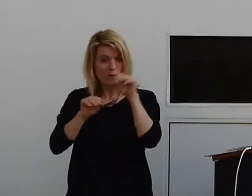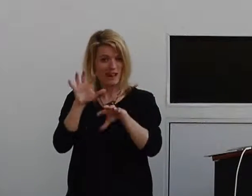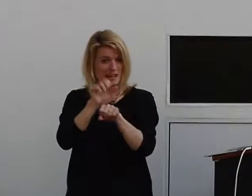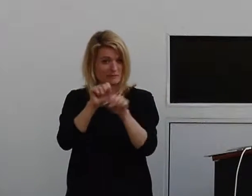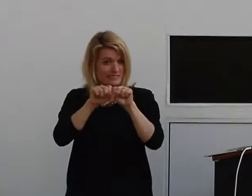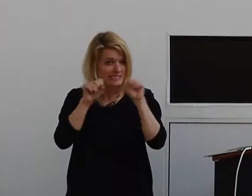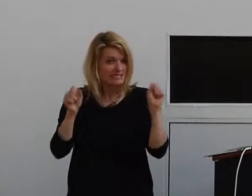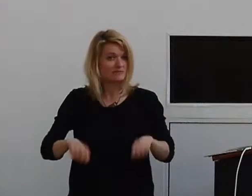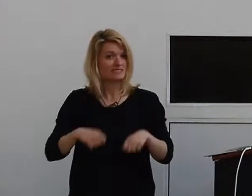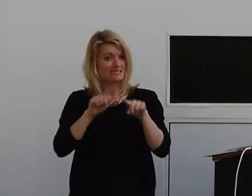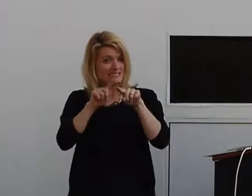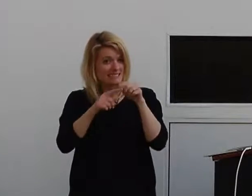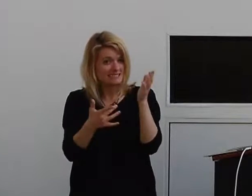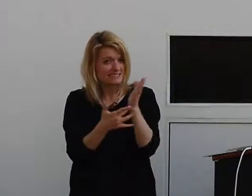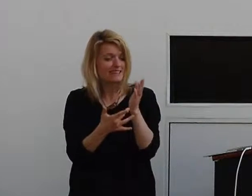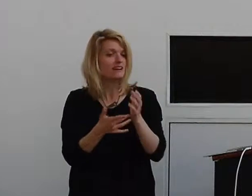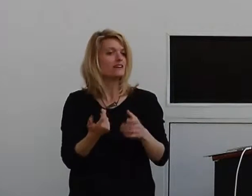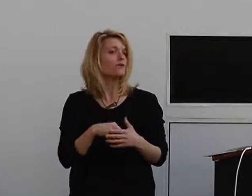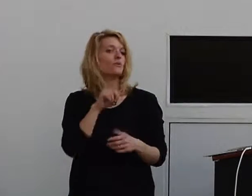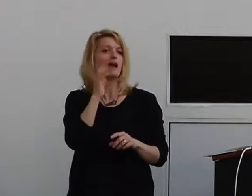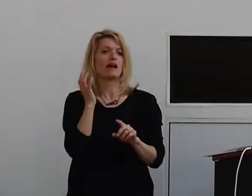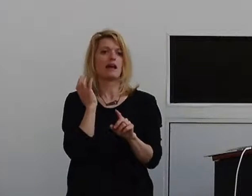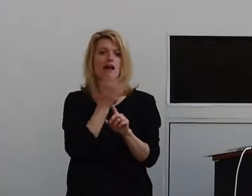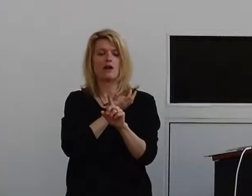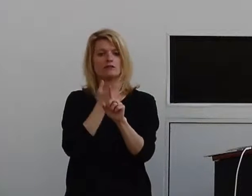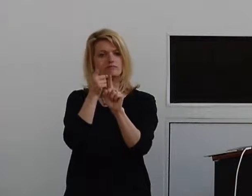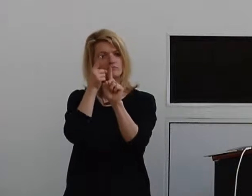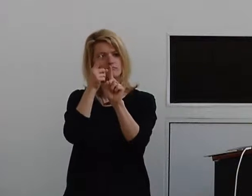and a number of new technologies.